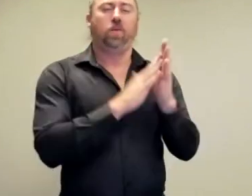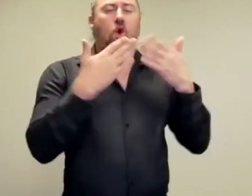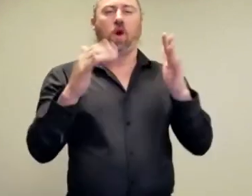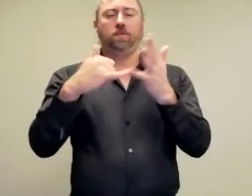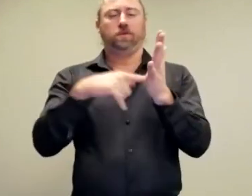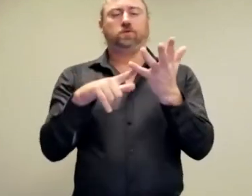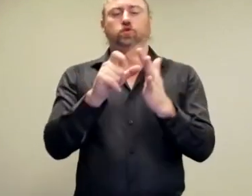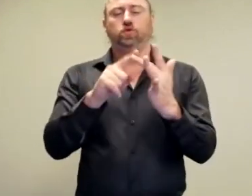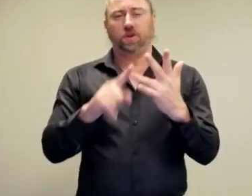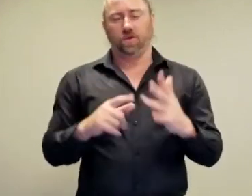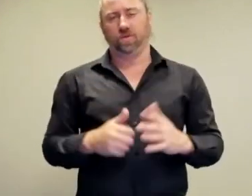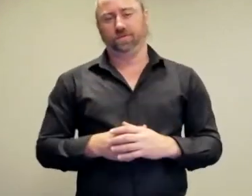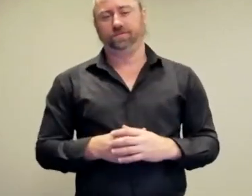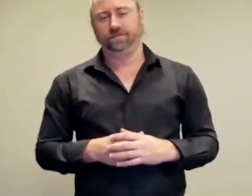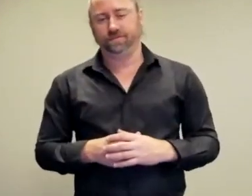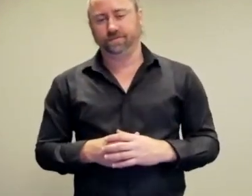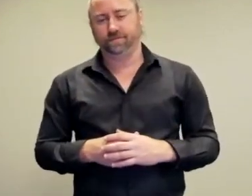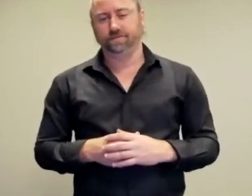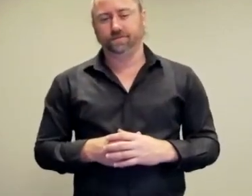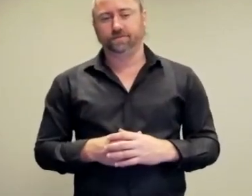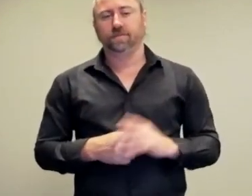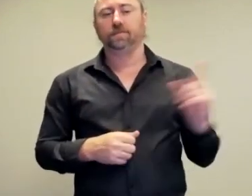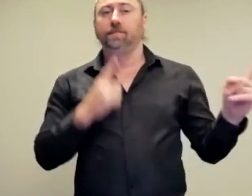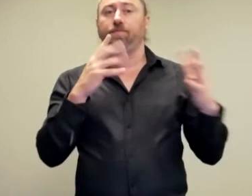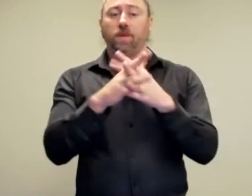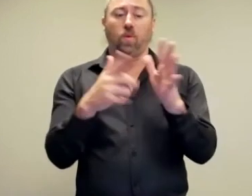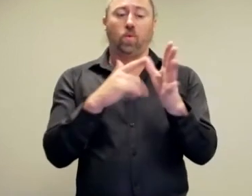and they build mud pot nests, so I decided to include